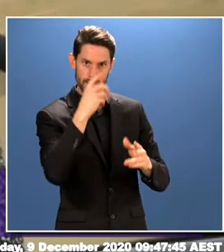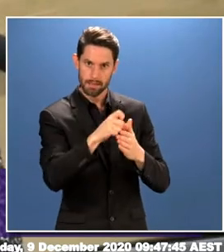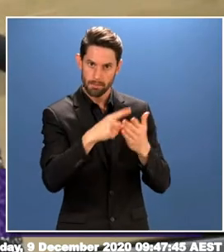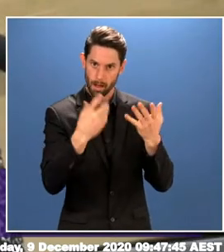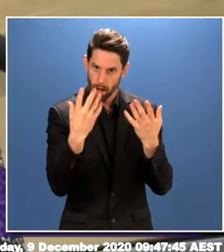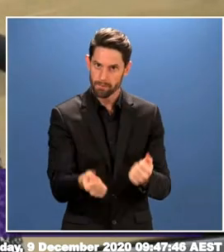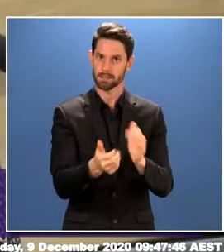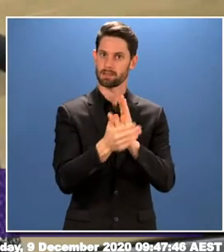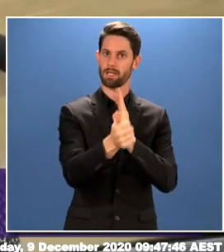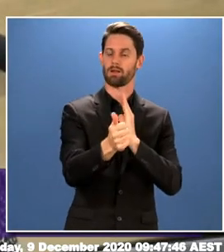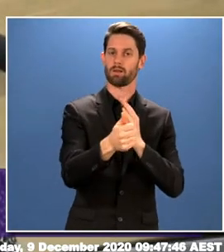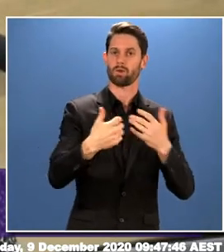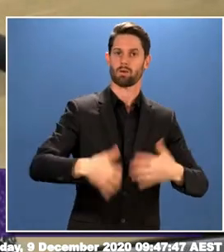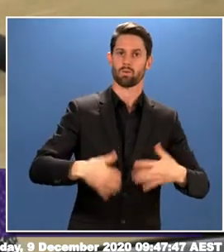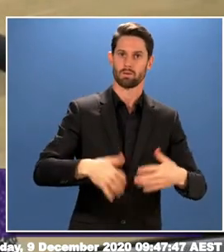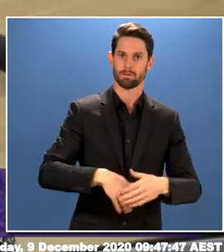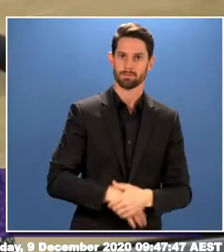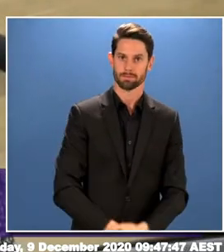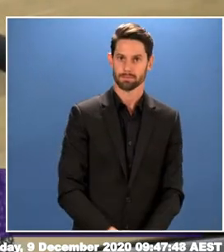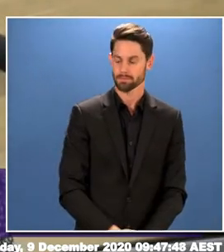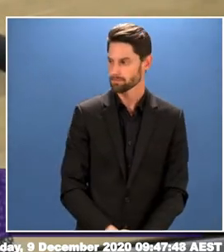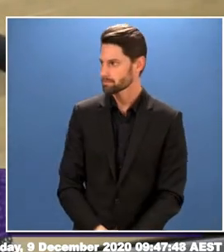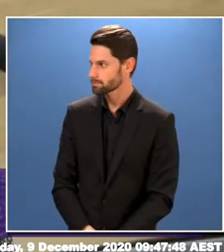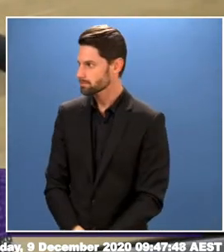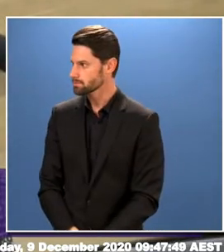Two of the other key themes that were identified, which you've already